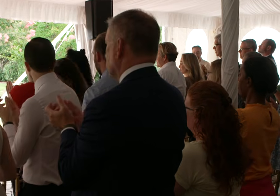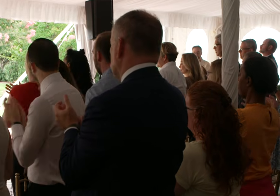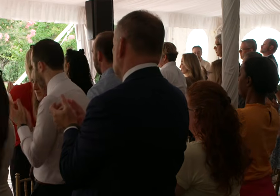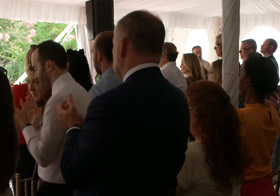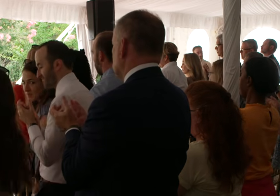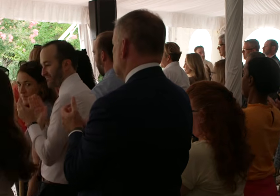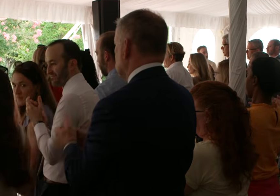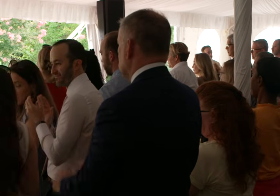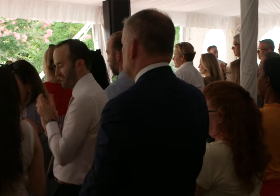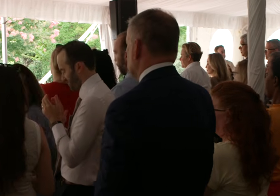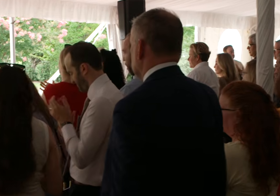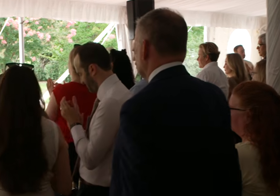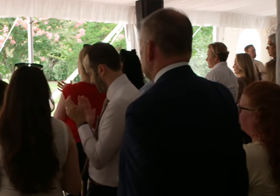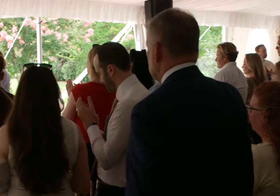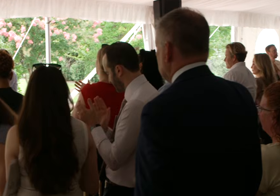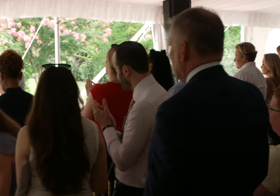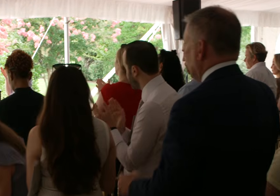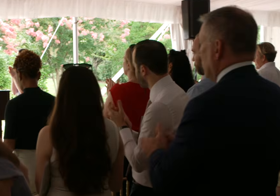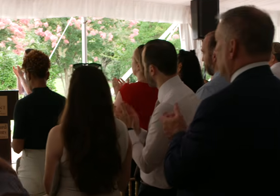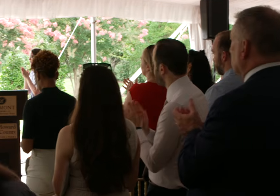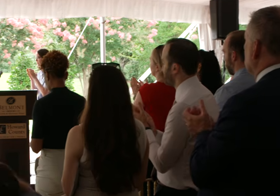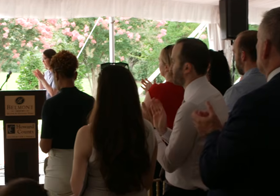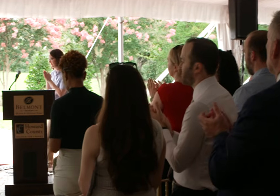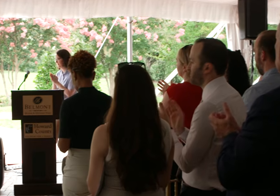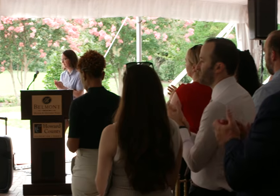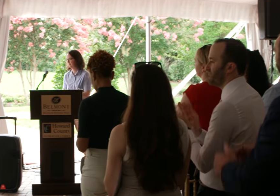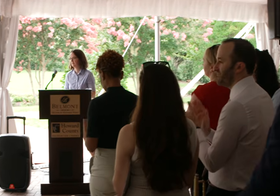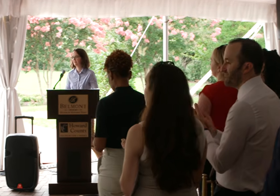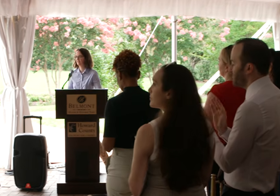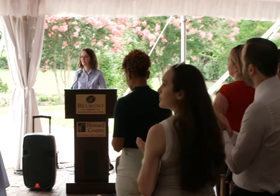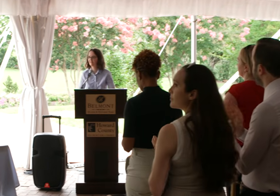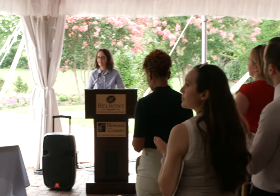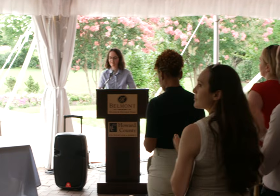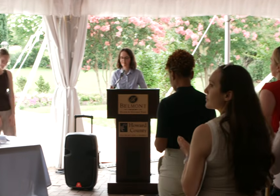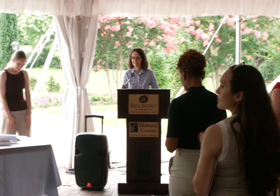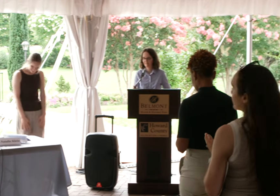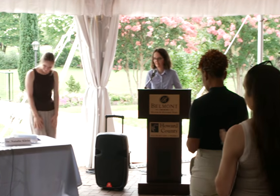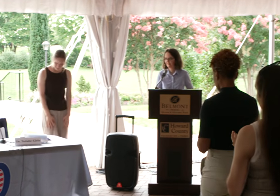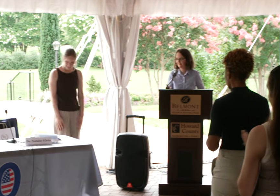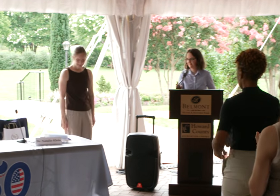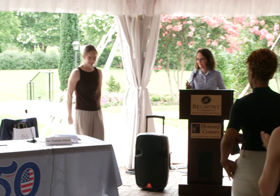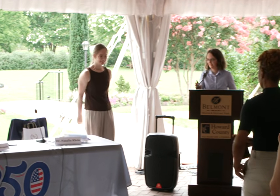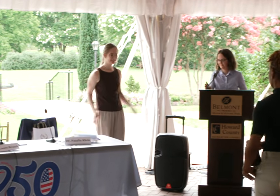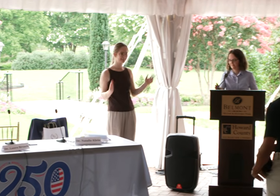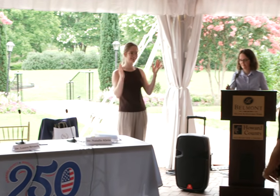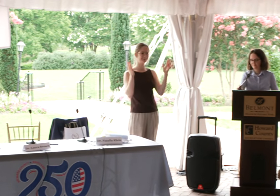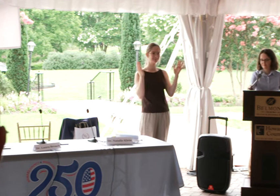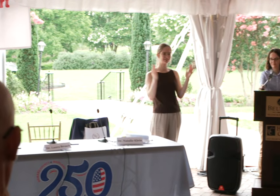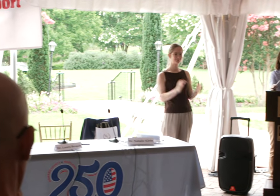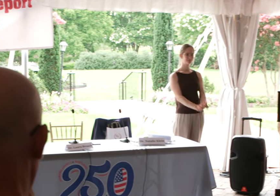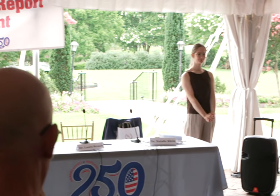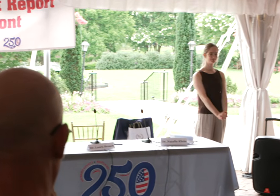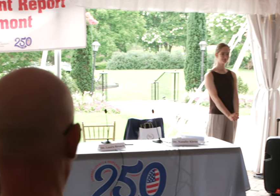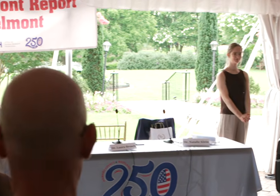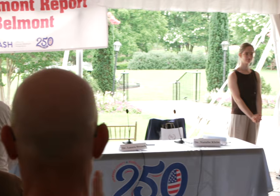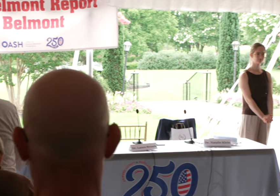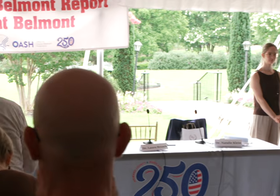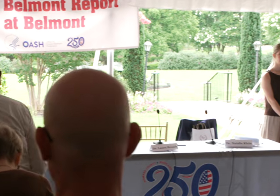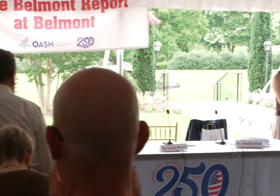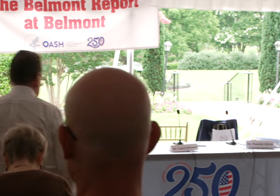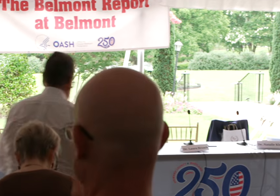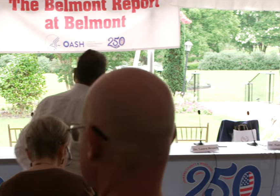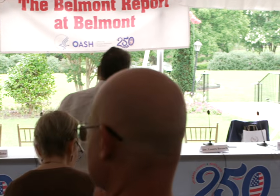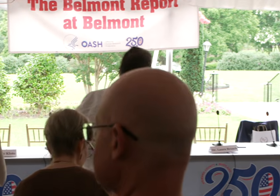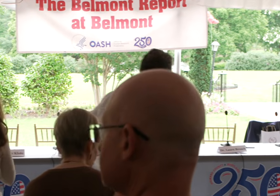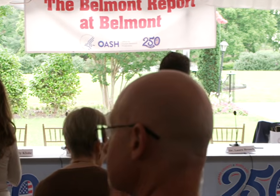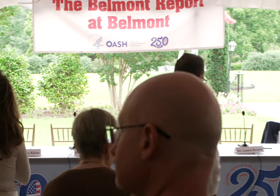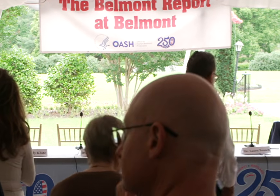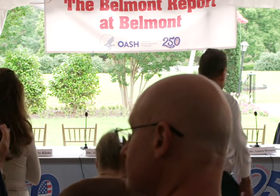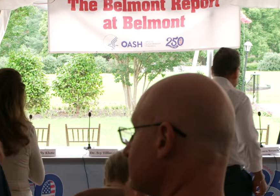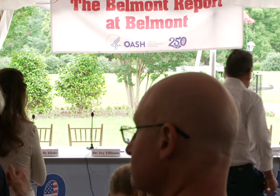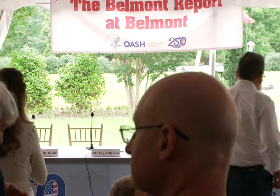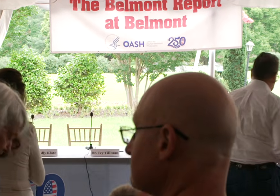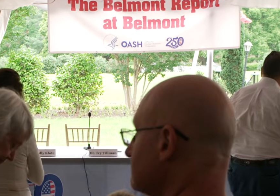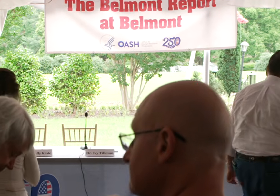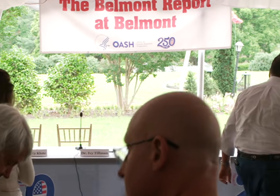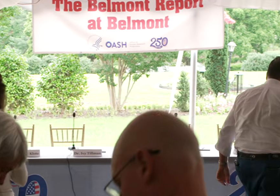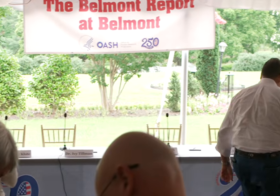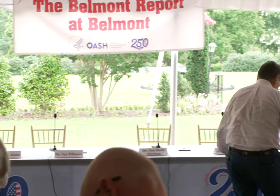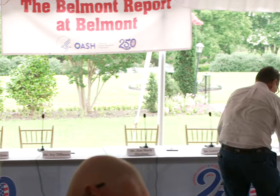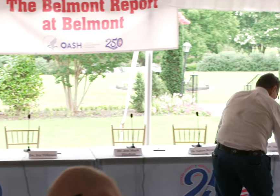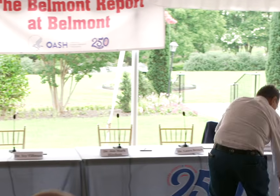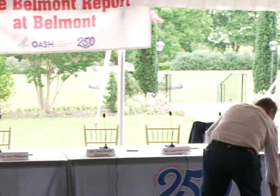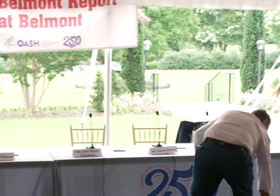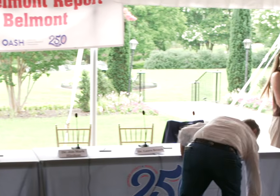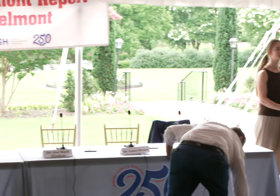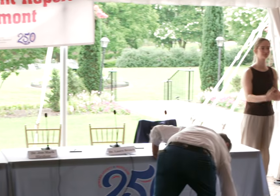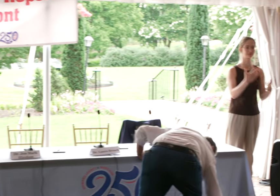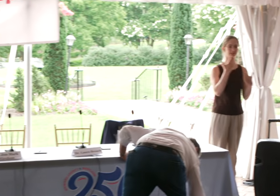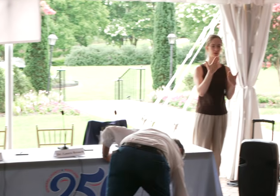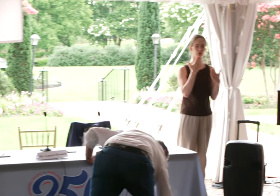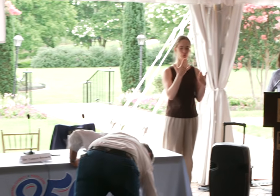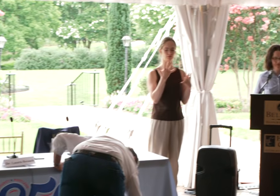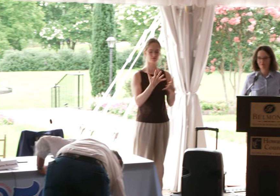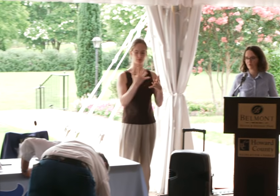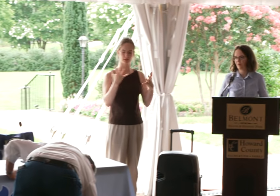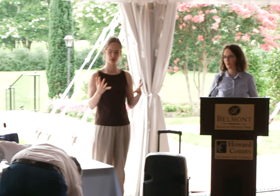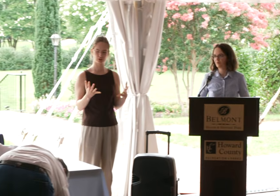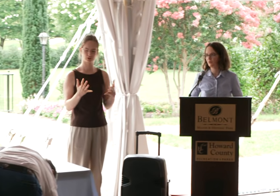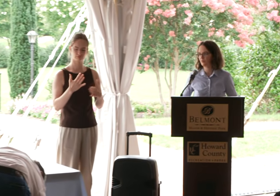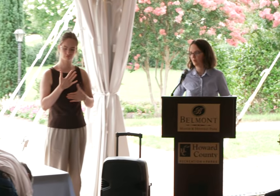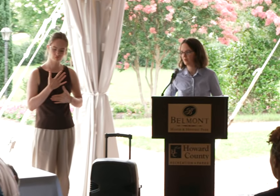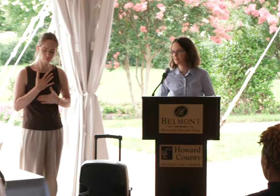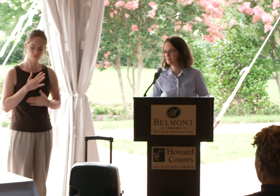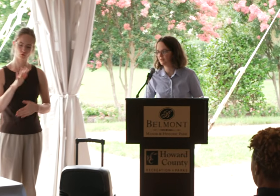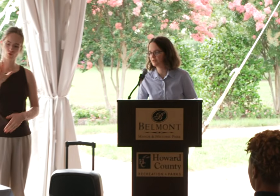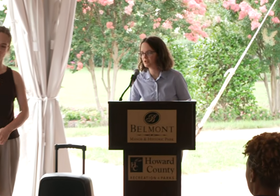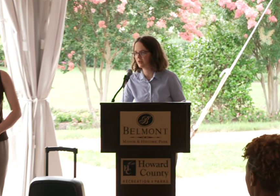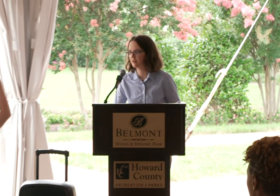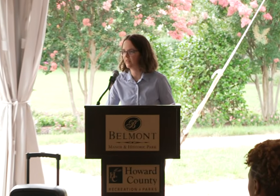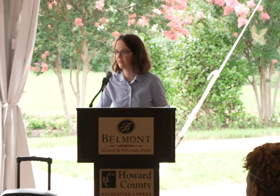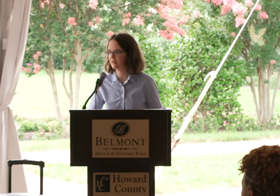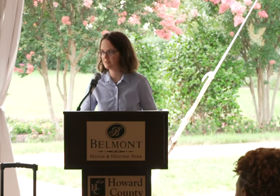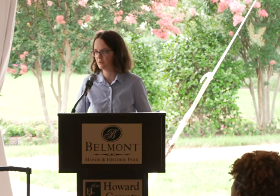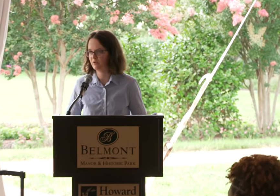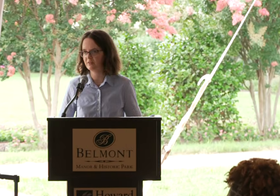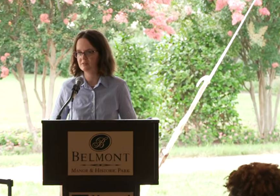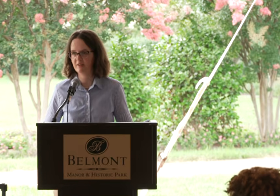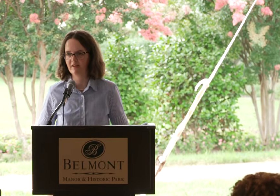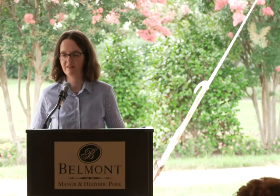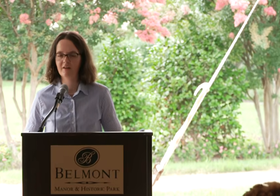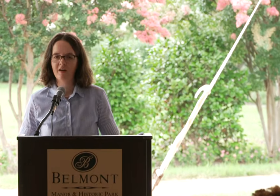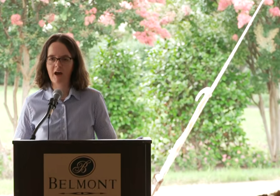Thank you very much, Ms. Head, for the powerful remarks and for sharing that legacy with us today.